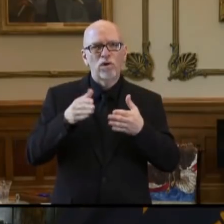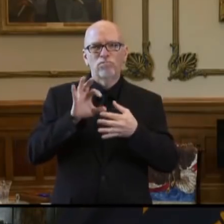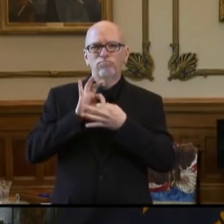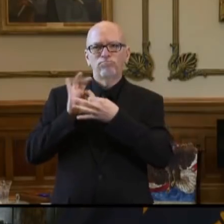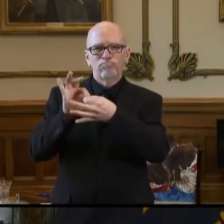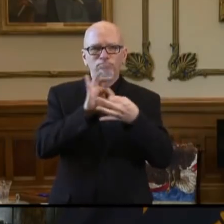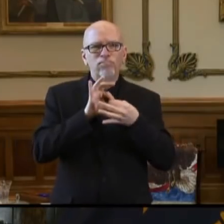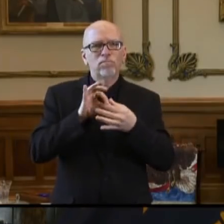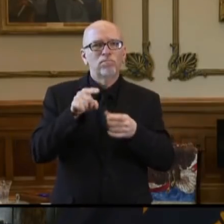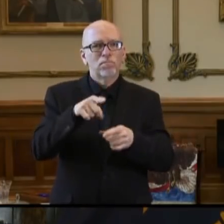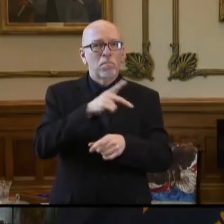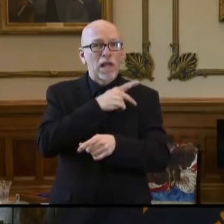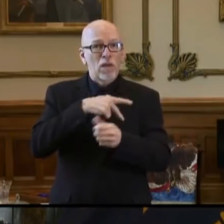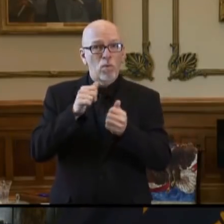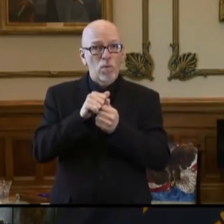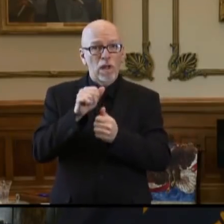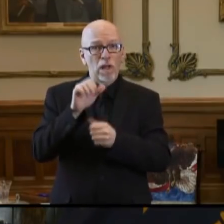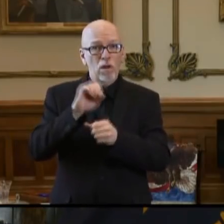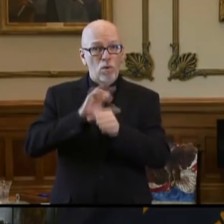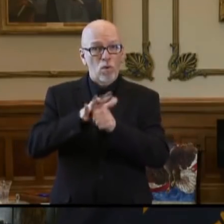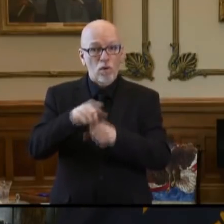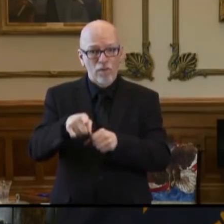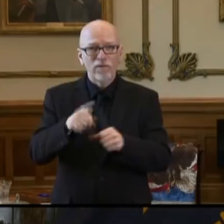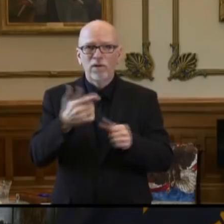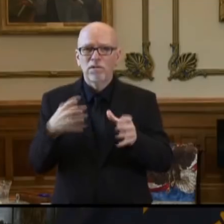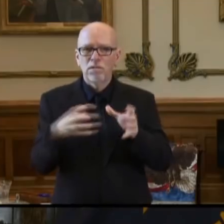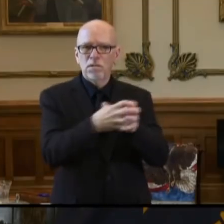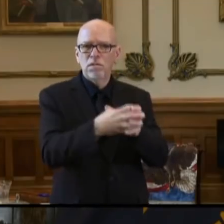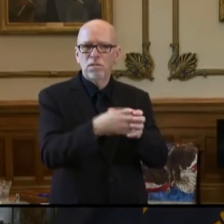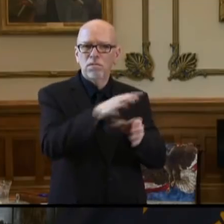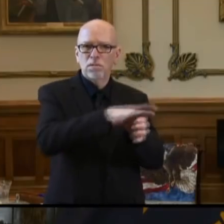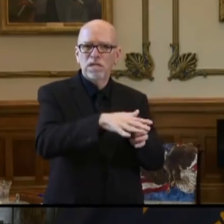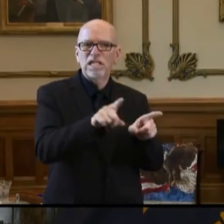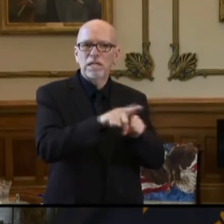DESCRIBED, WE ARE WORKING HARD TO FOCUS AND COHORT PATIENTS